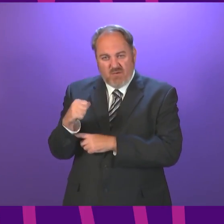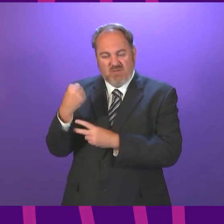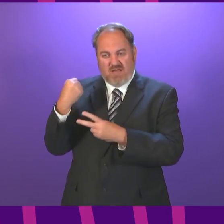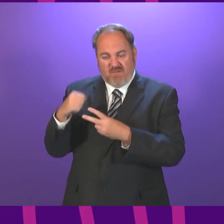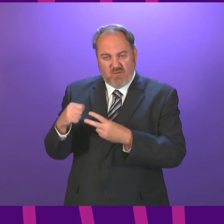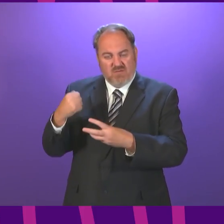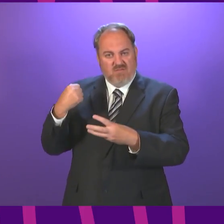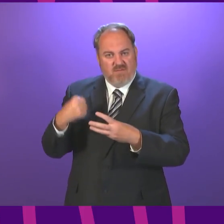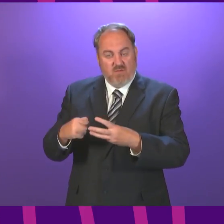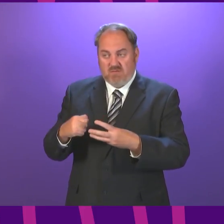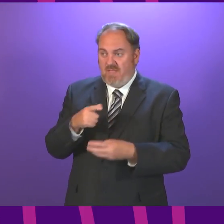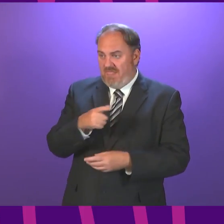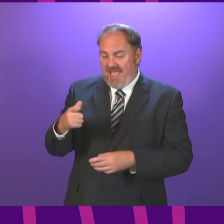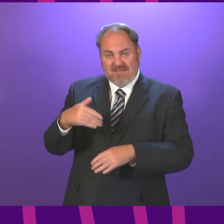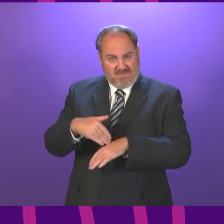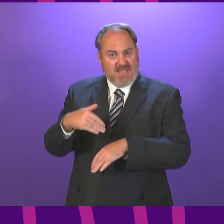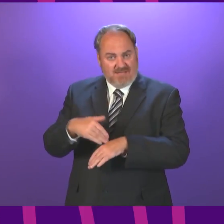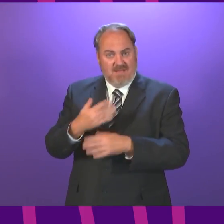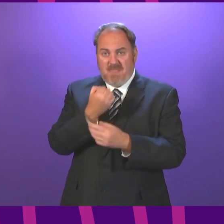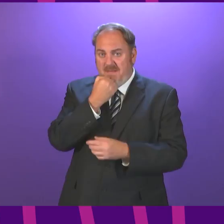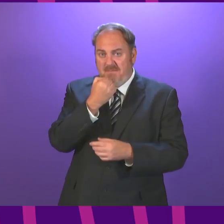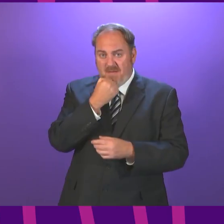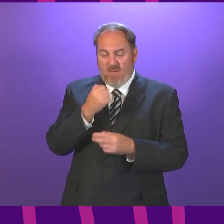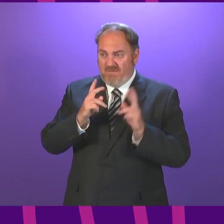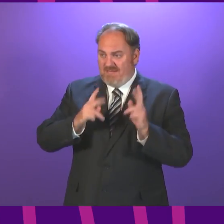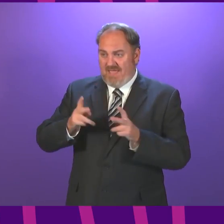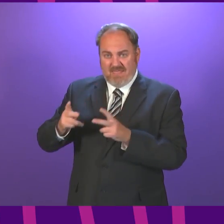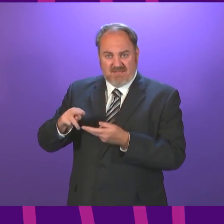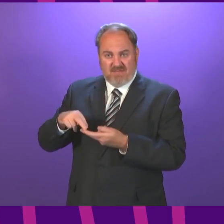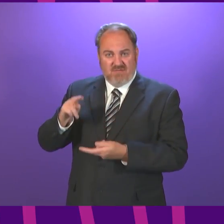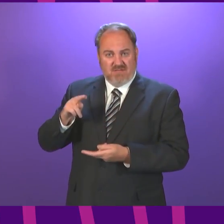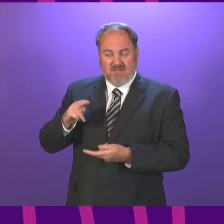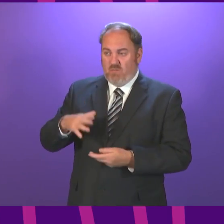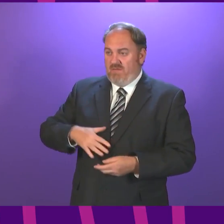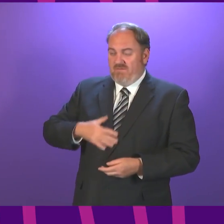Minister admitted that she has let Scotland’s drug deaths crisis spiral out of control,